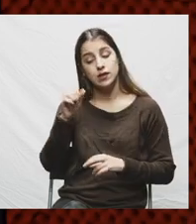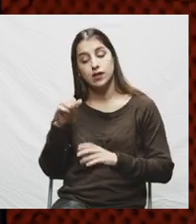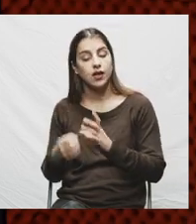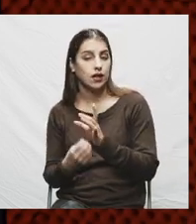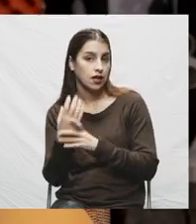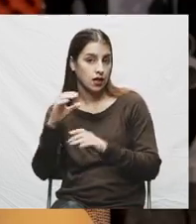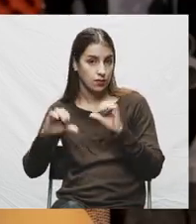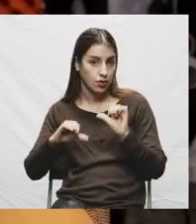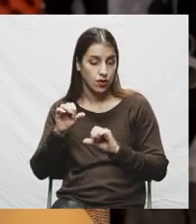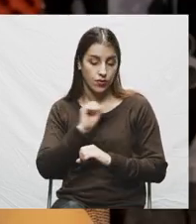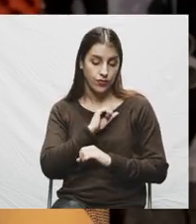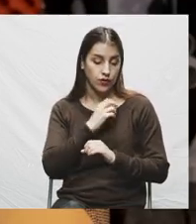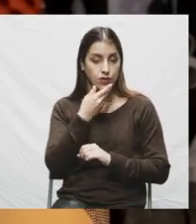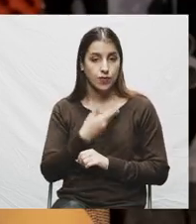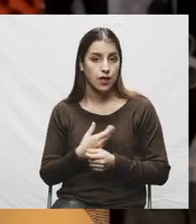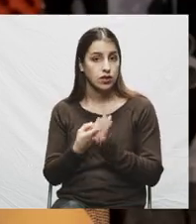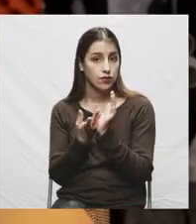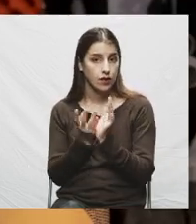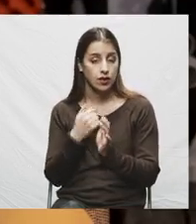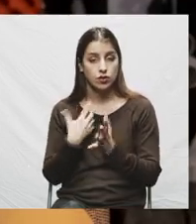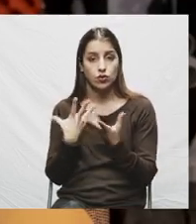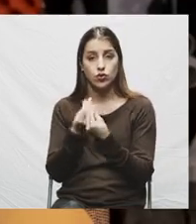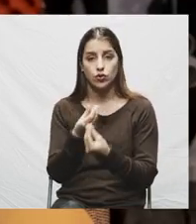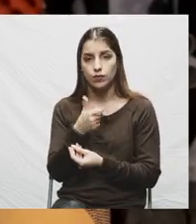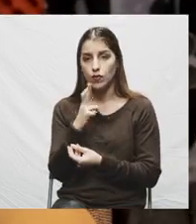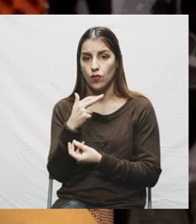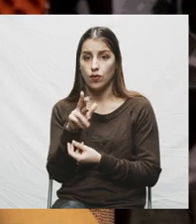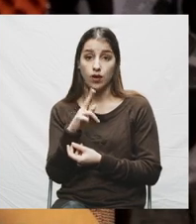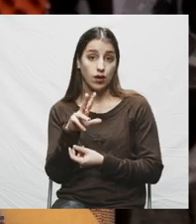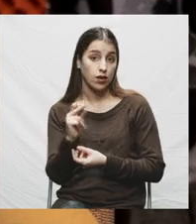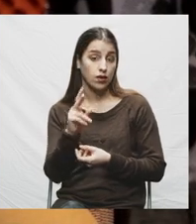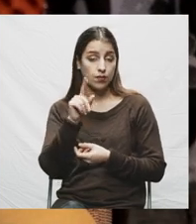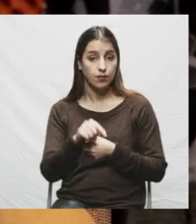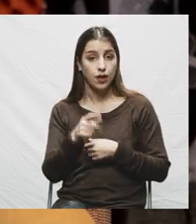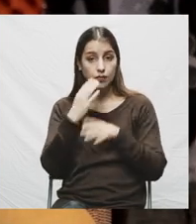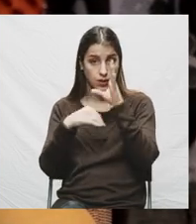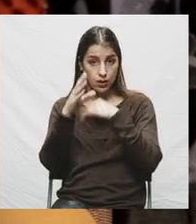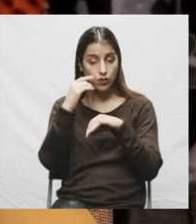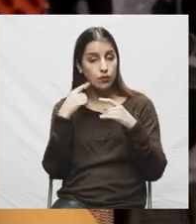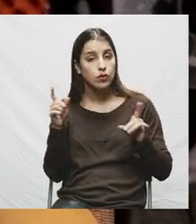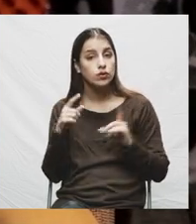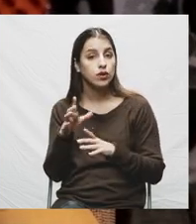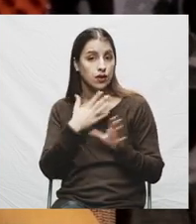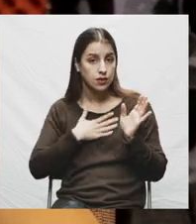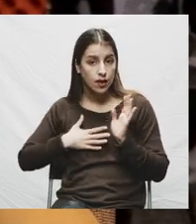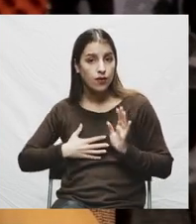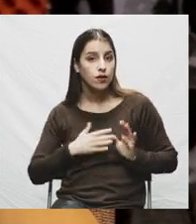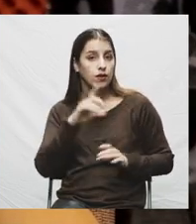To create my own practice. I eventually did it with Bruno de Almeida. He would play and bring music and I would dance.